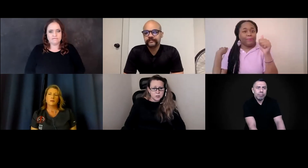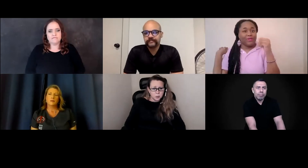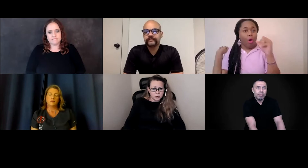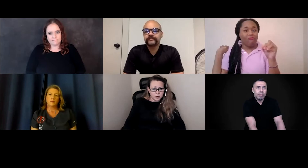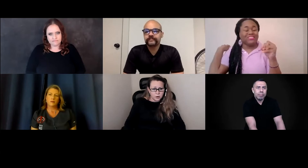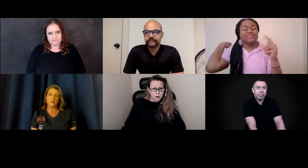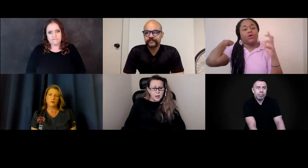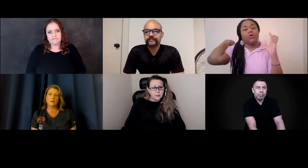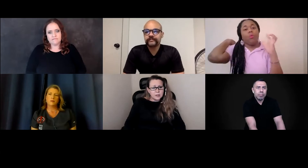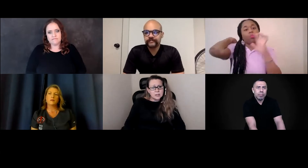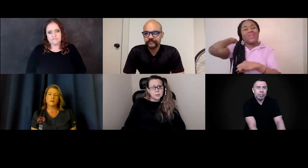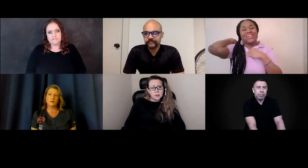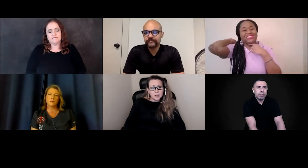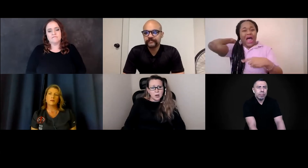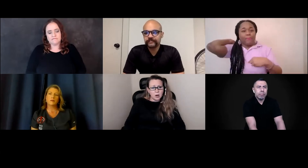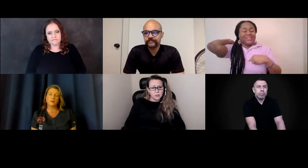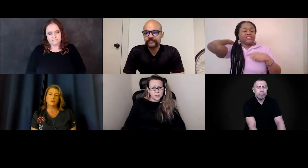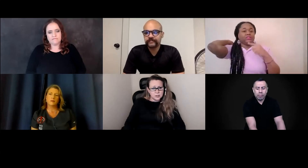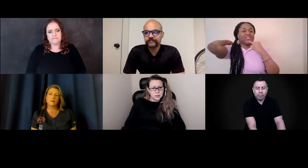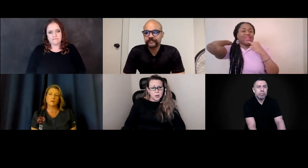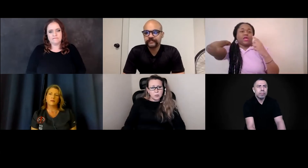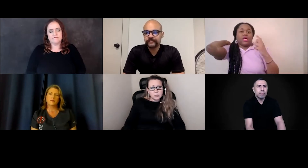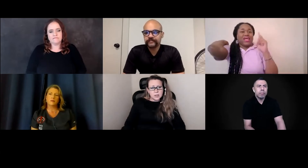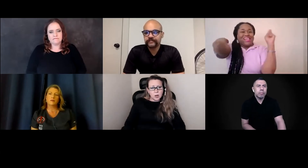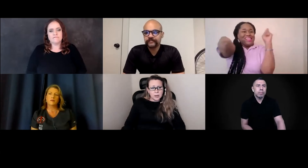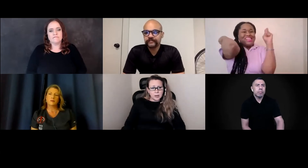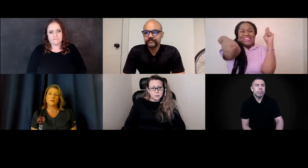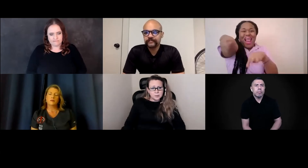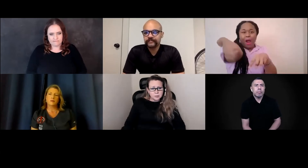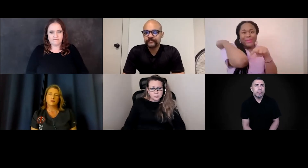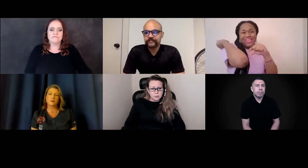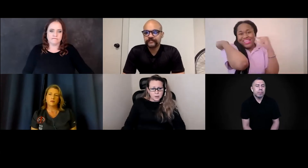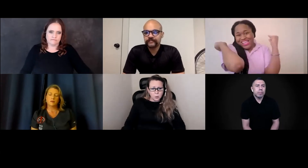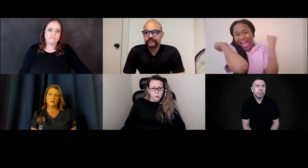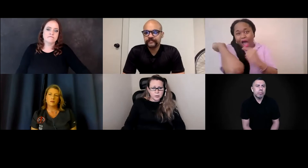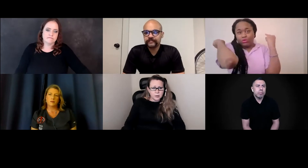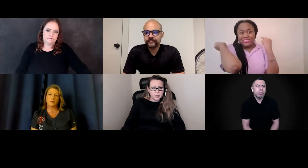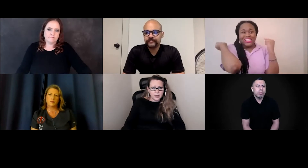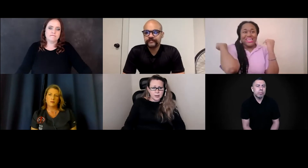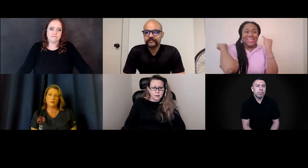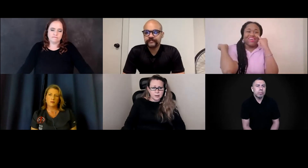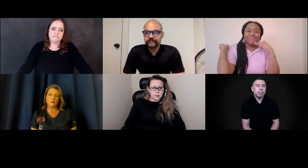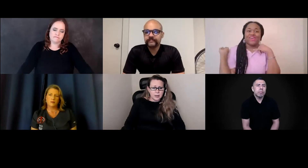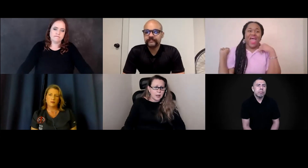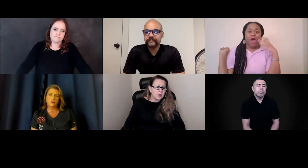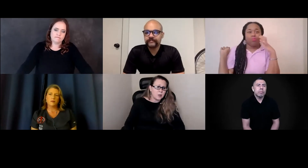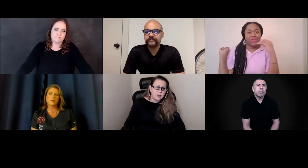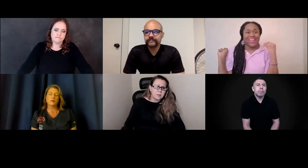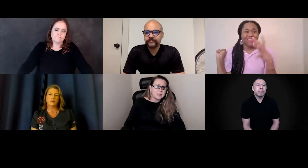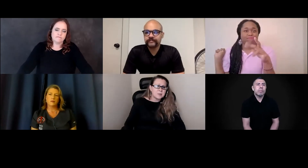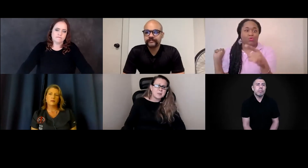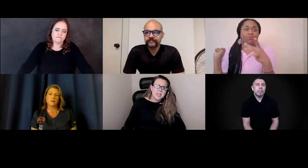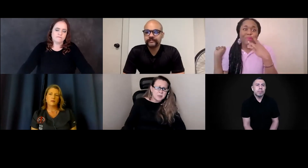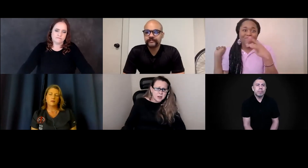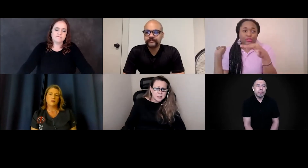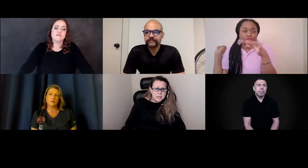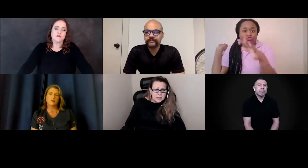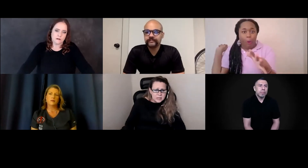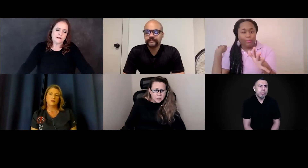And the disability office will tell me whether they can -- sometimes they can't be guaranteed.